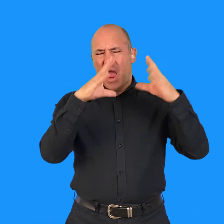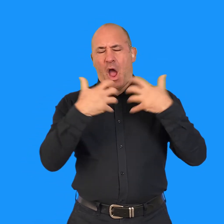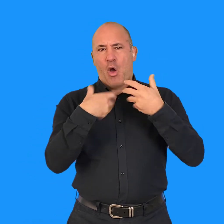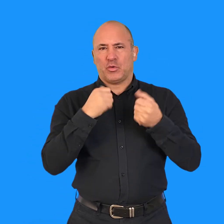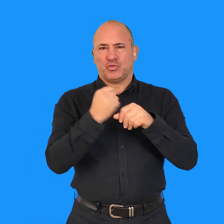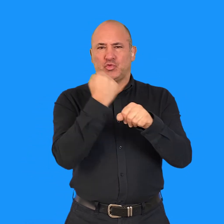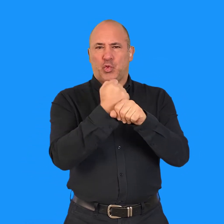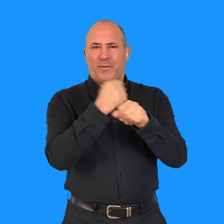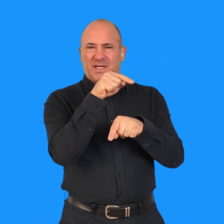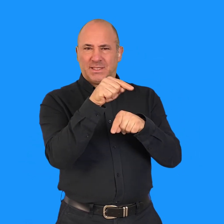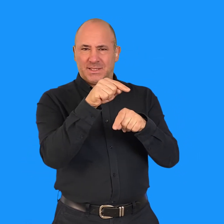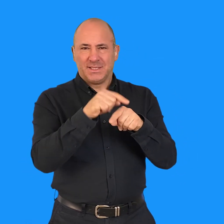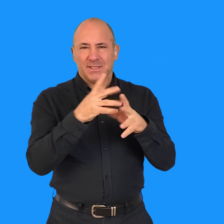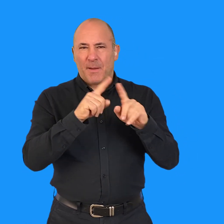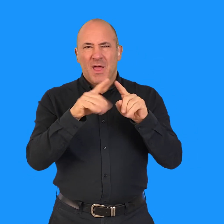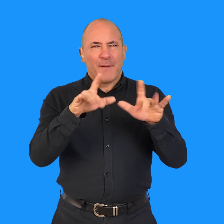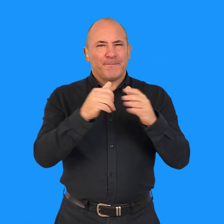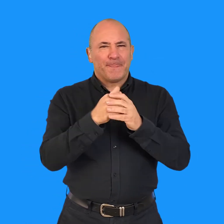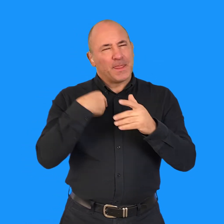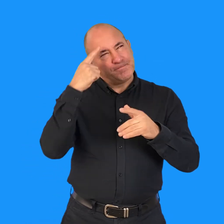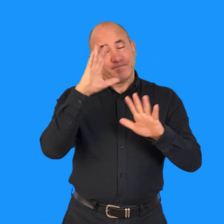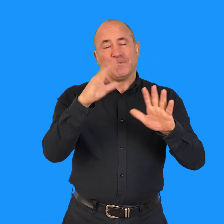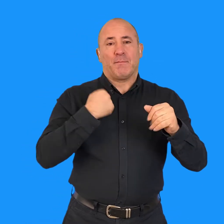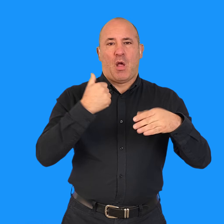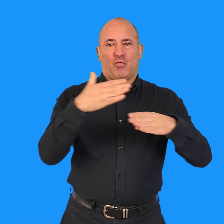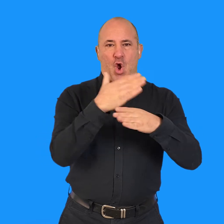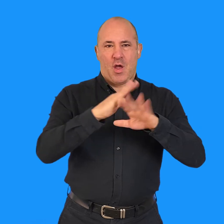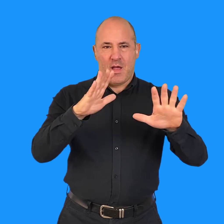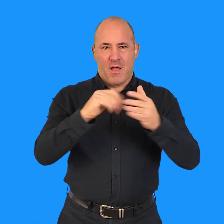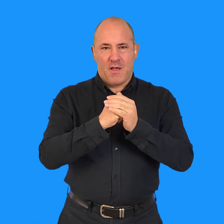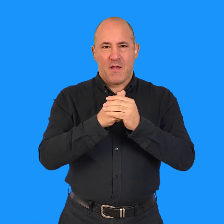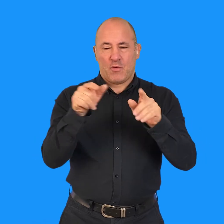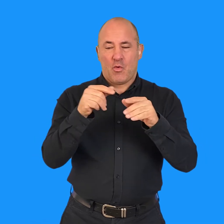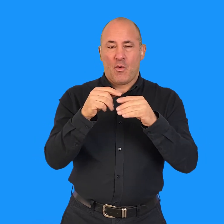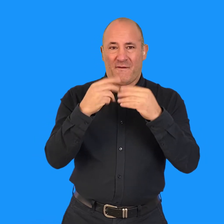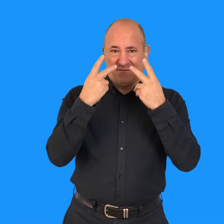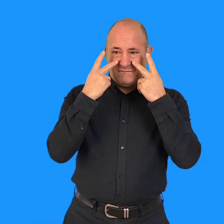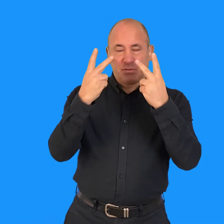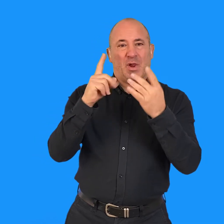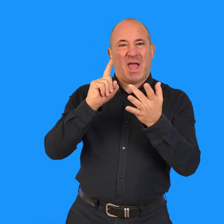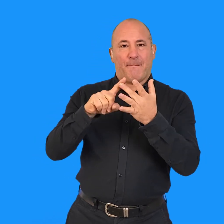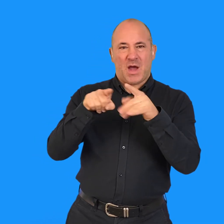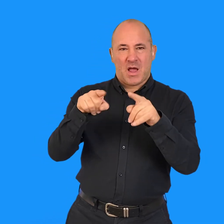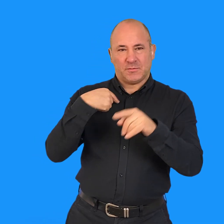But I think there's something around ... Like, I always think of making my work. For visually impaired audiences, I'm always ...